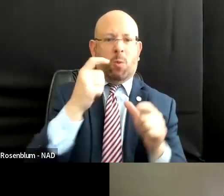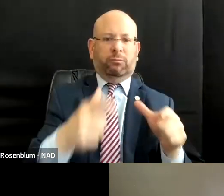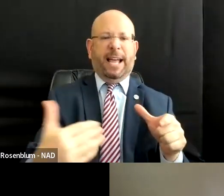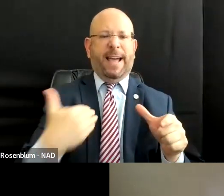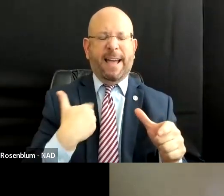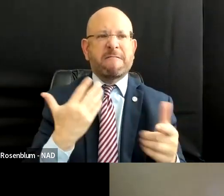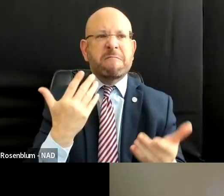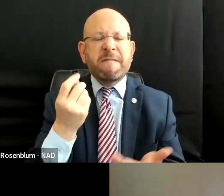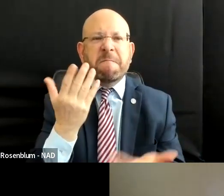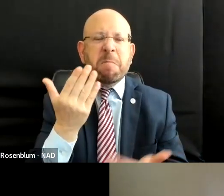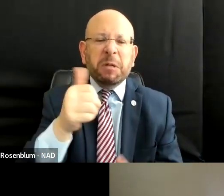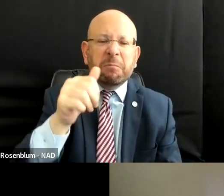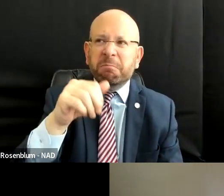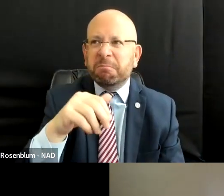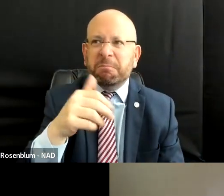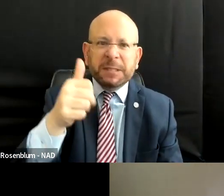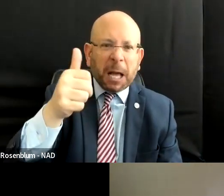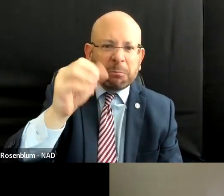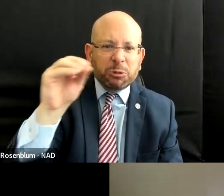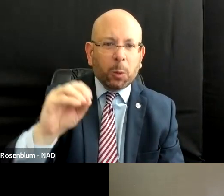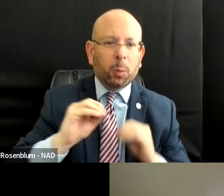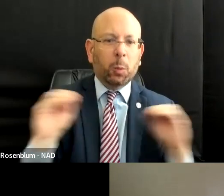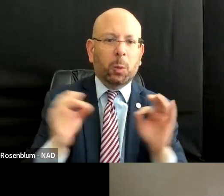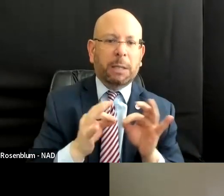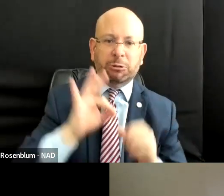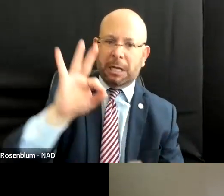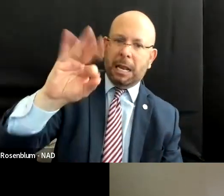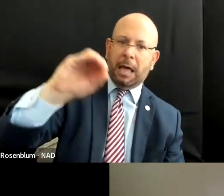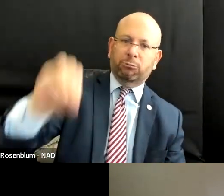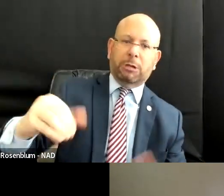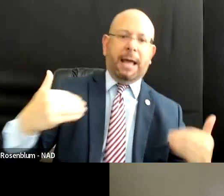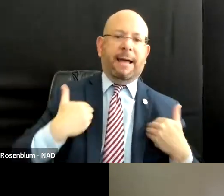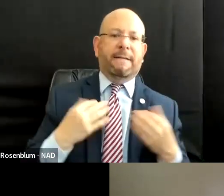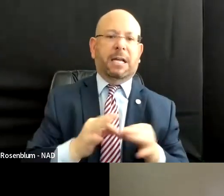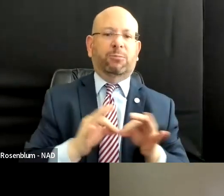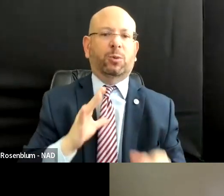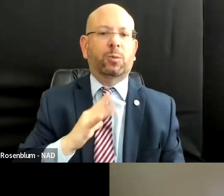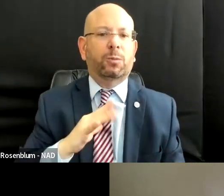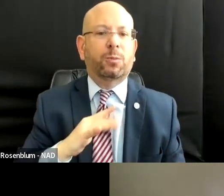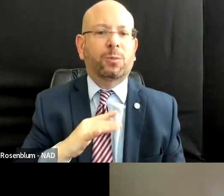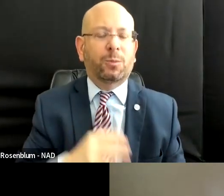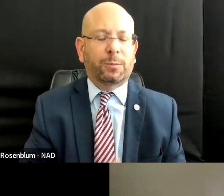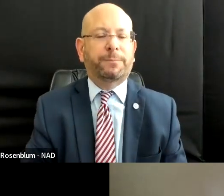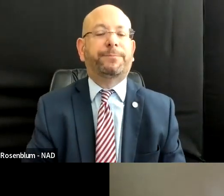that, that they came in these red envelopes. Most of the